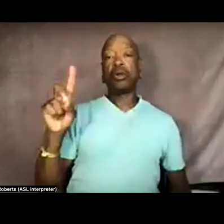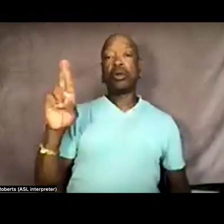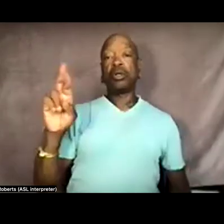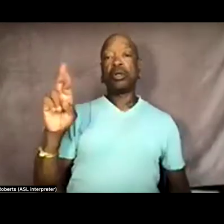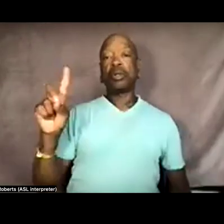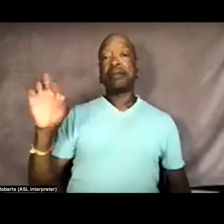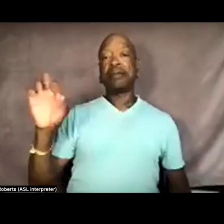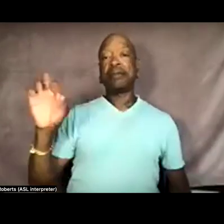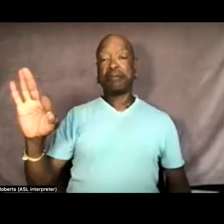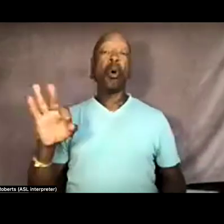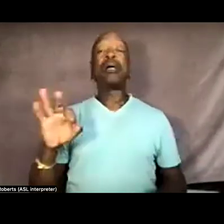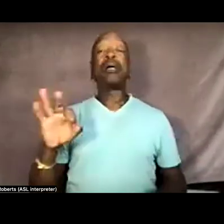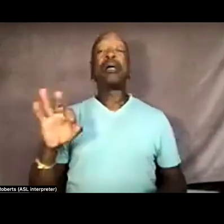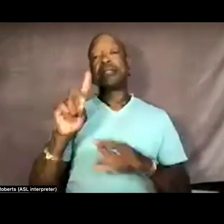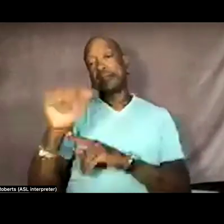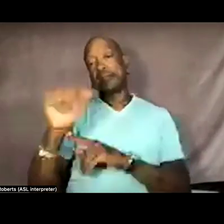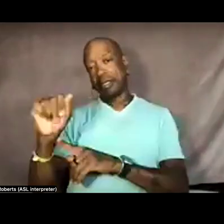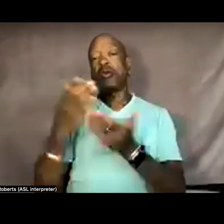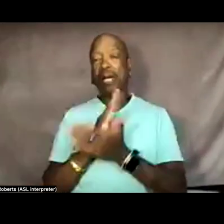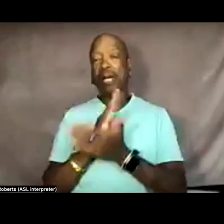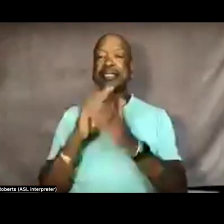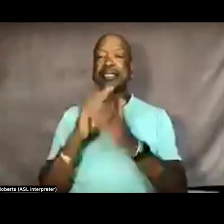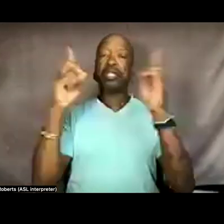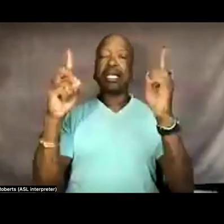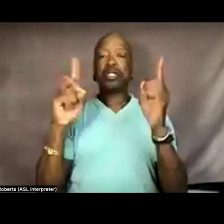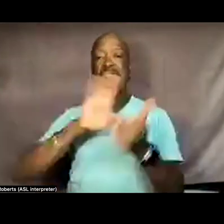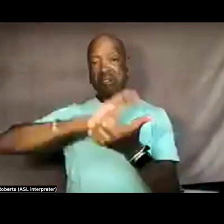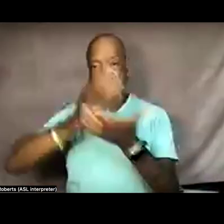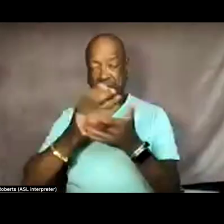education and defense fund for seniors and people with disabilities wishing to request reasonable